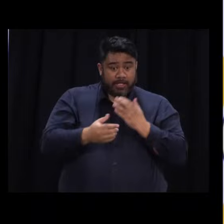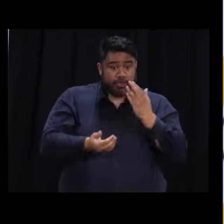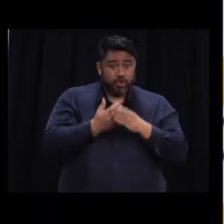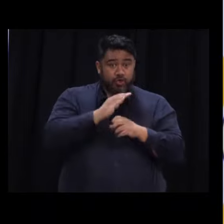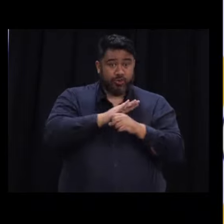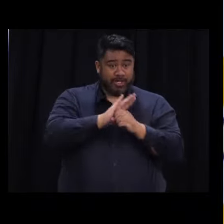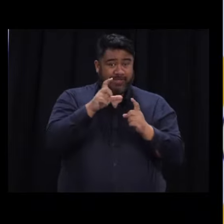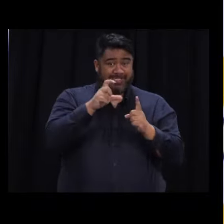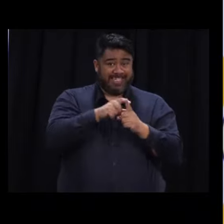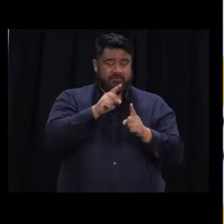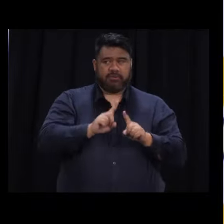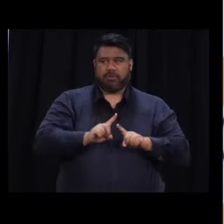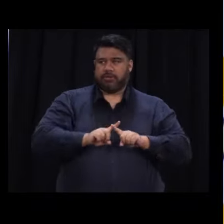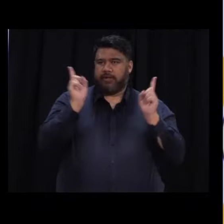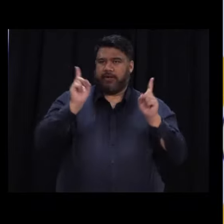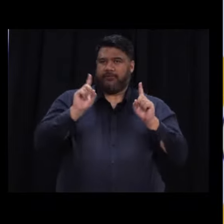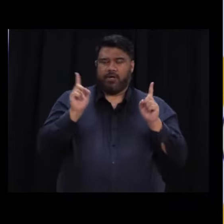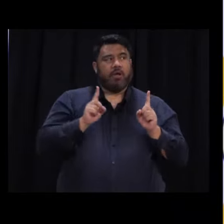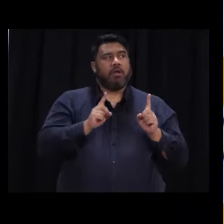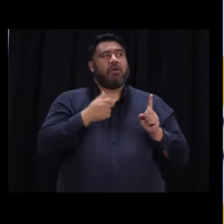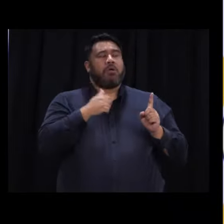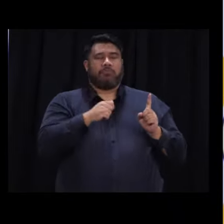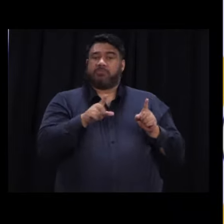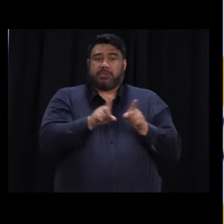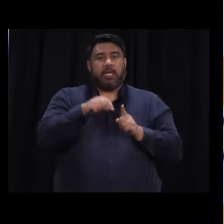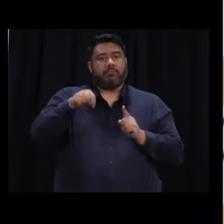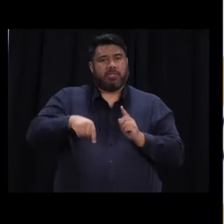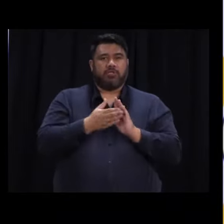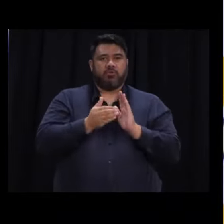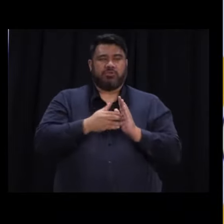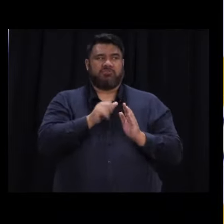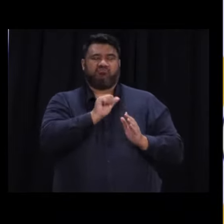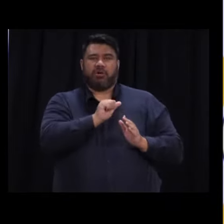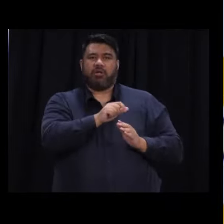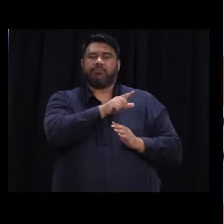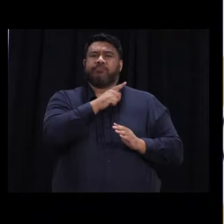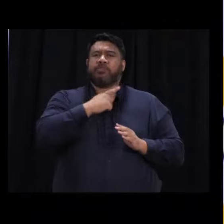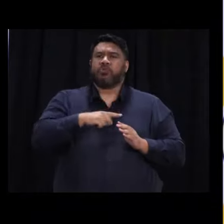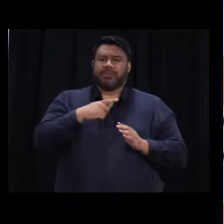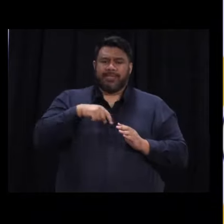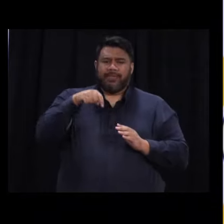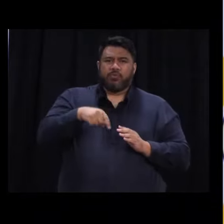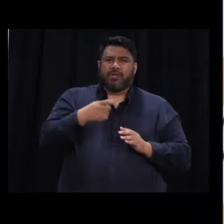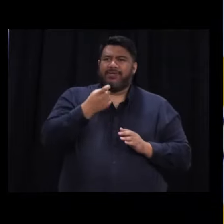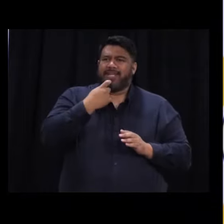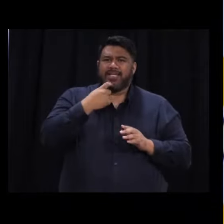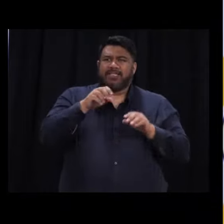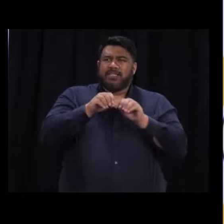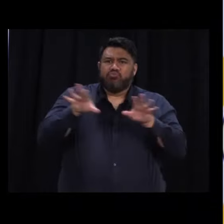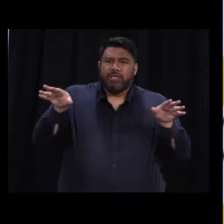dealing with a whole new virus. That is our experience in New Zealand too. Delta is unlike